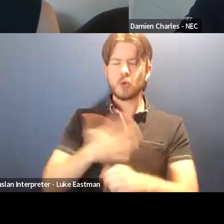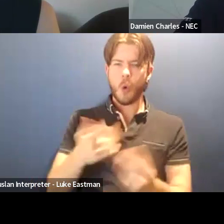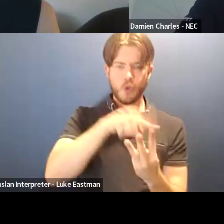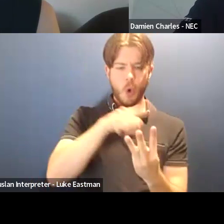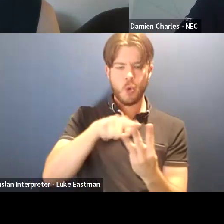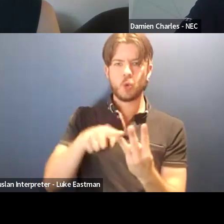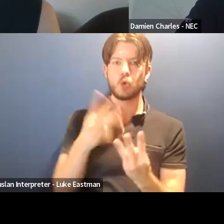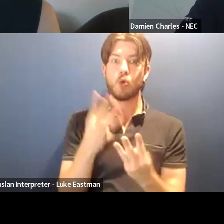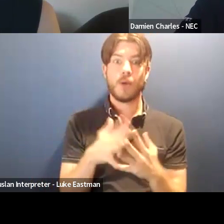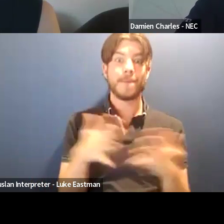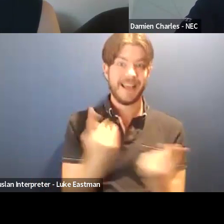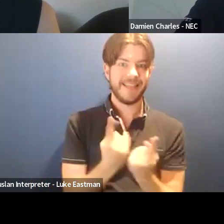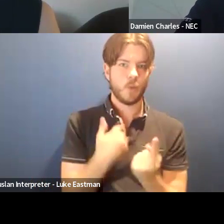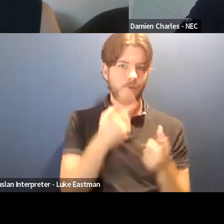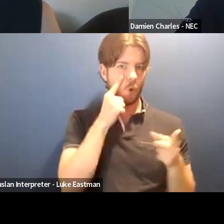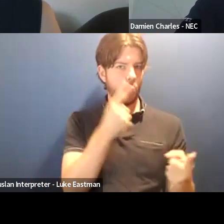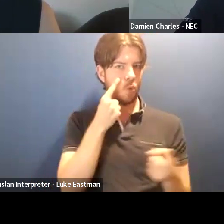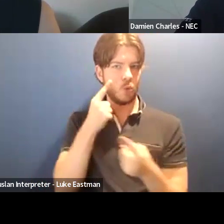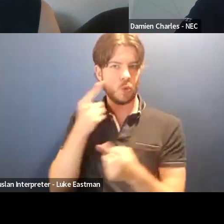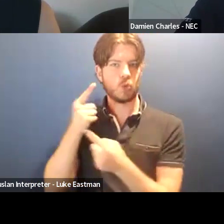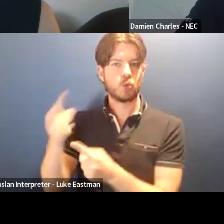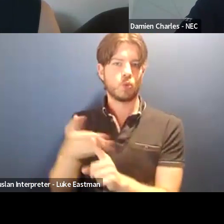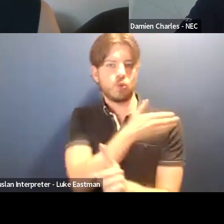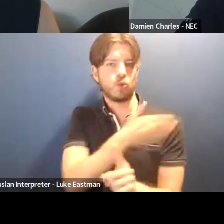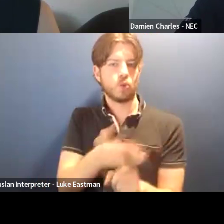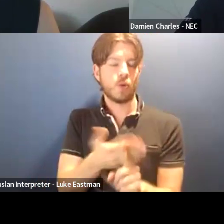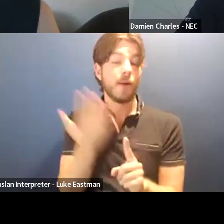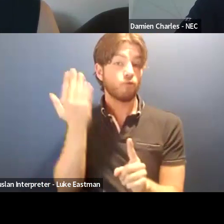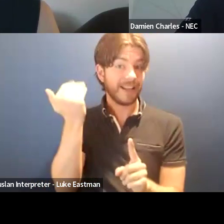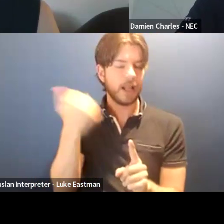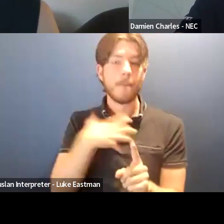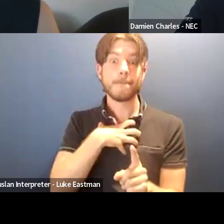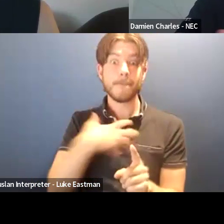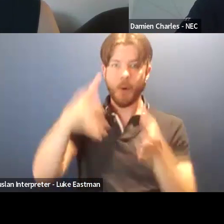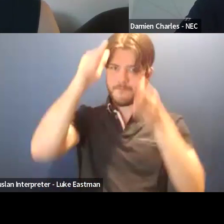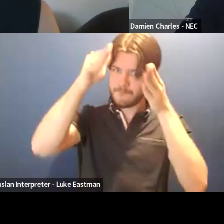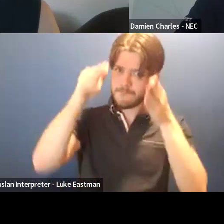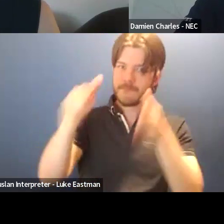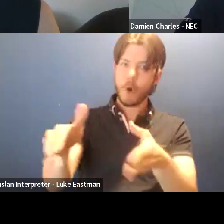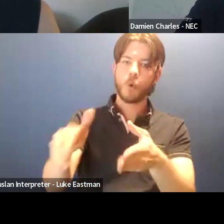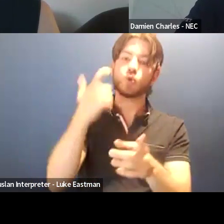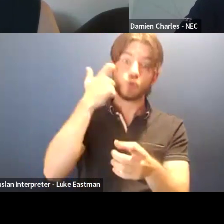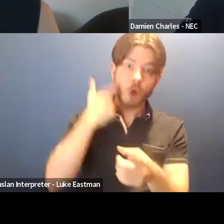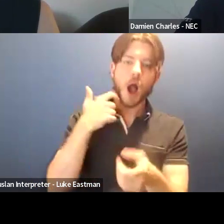particularly in the last few years with a quite a more significant focus on